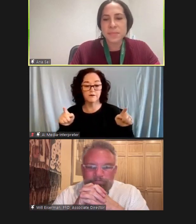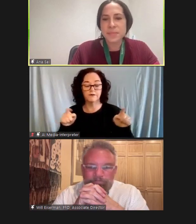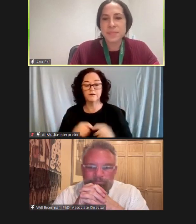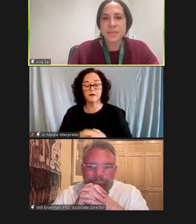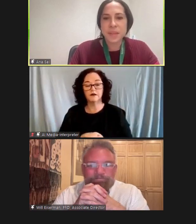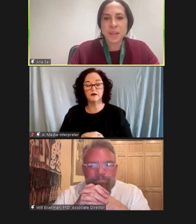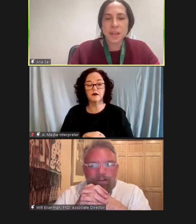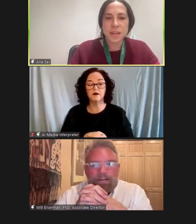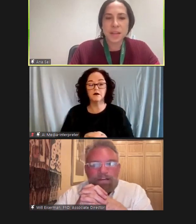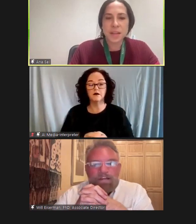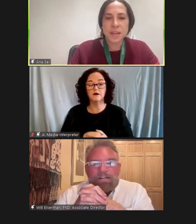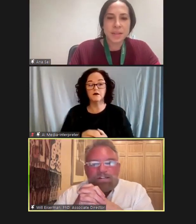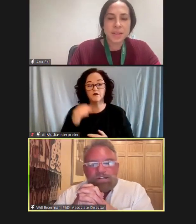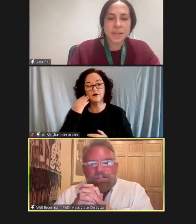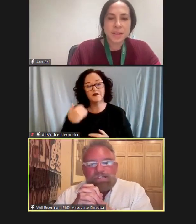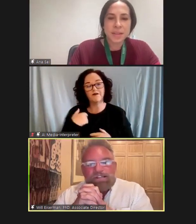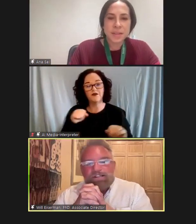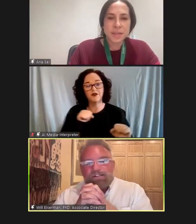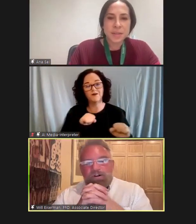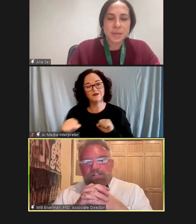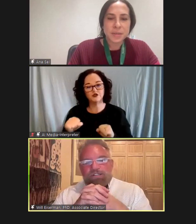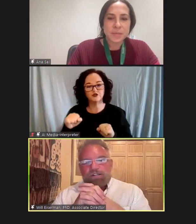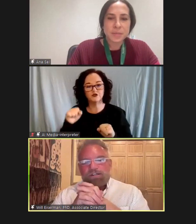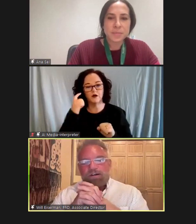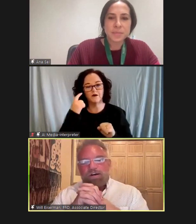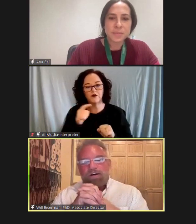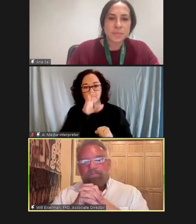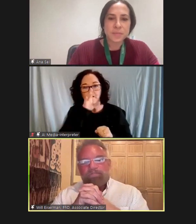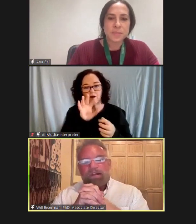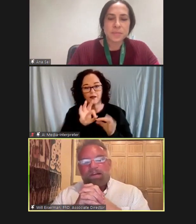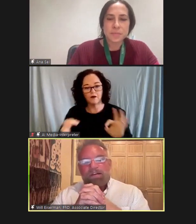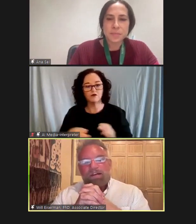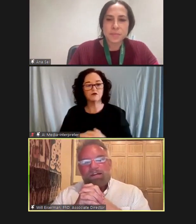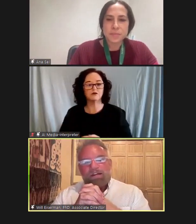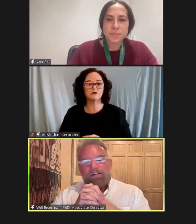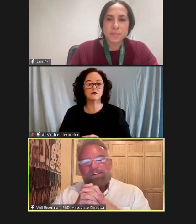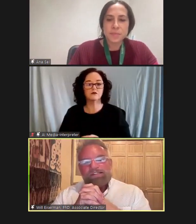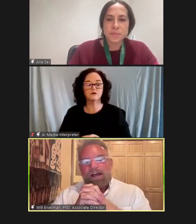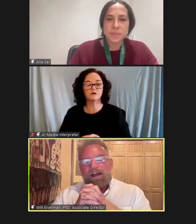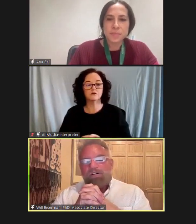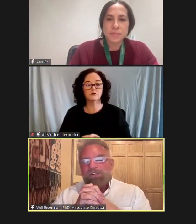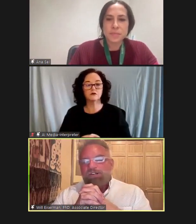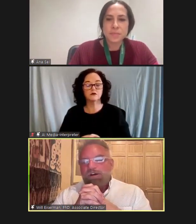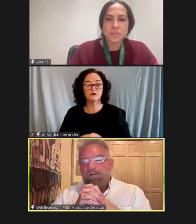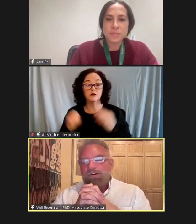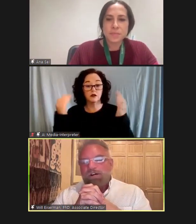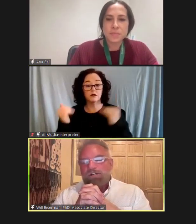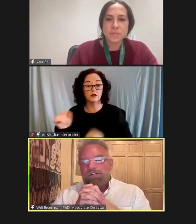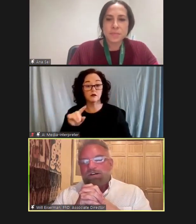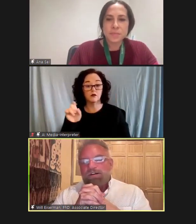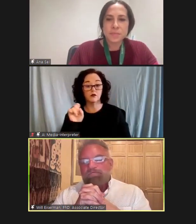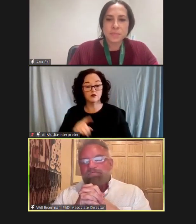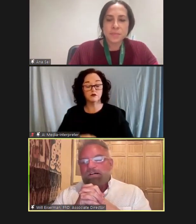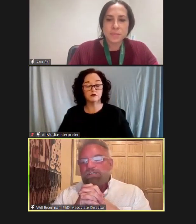language so this next question um is I